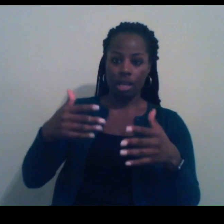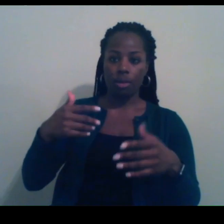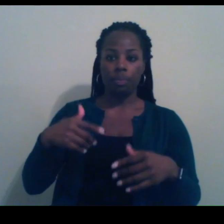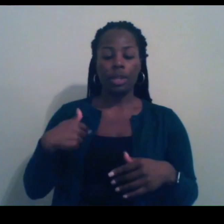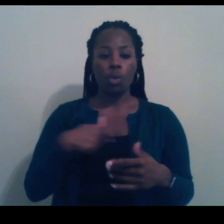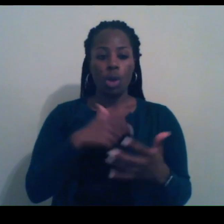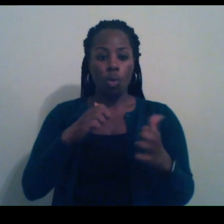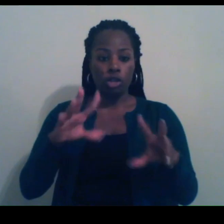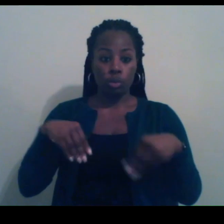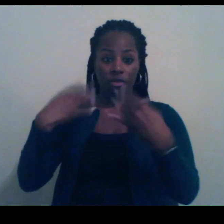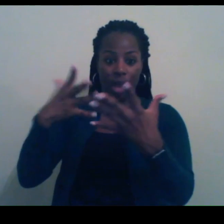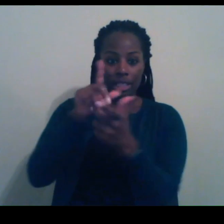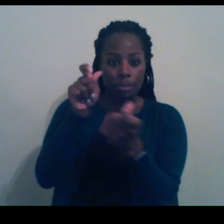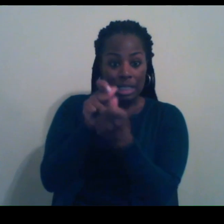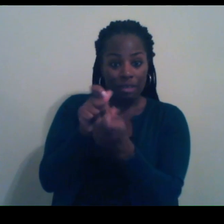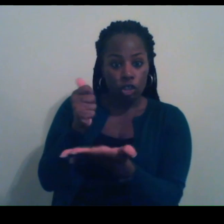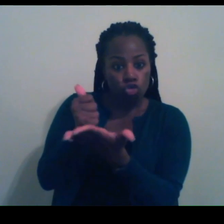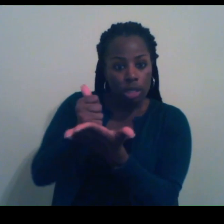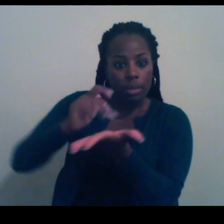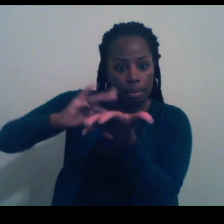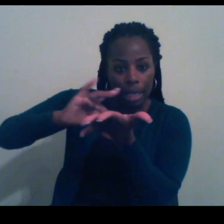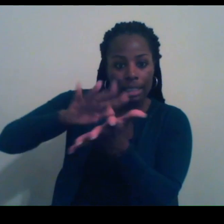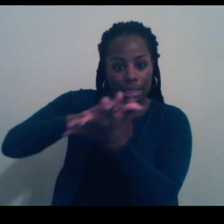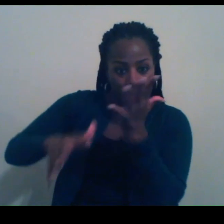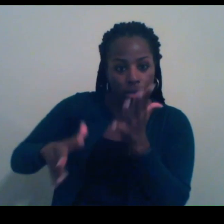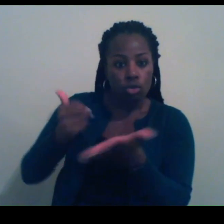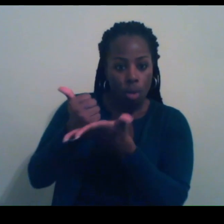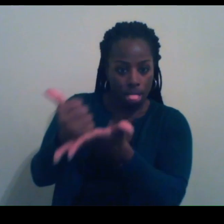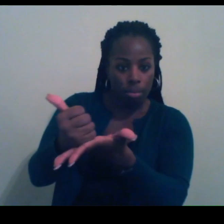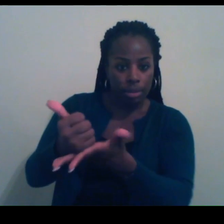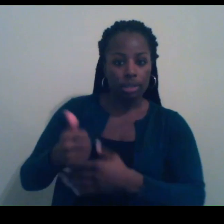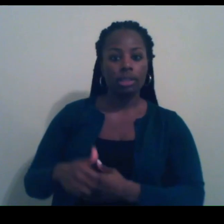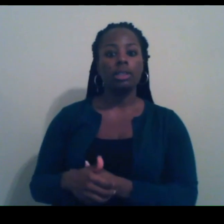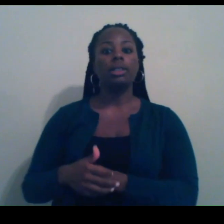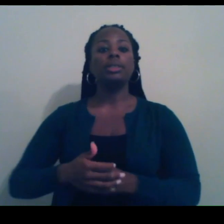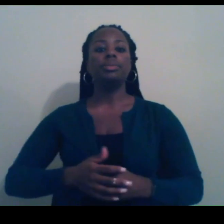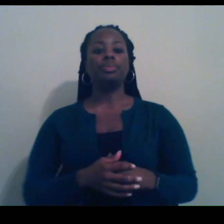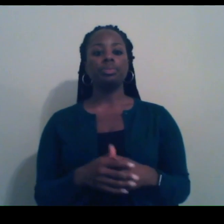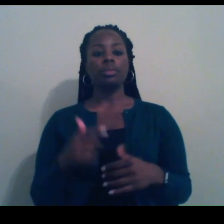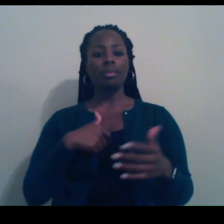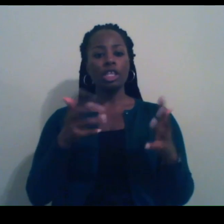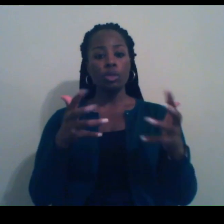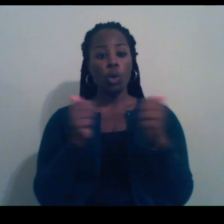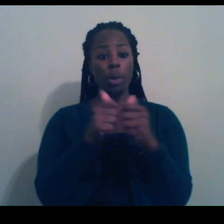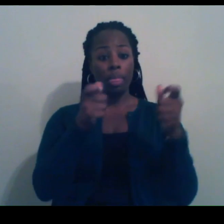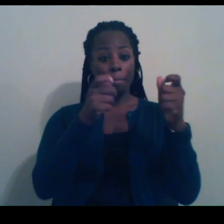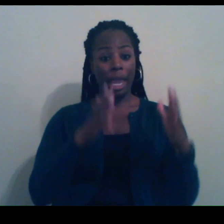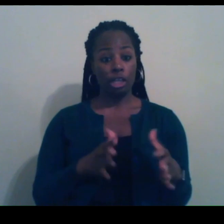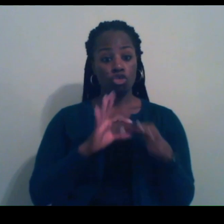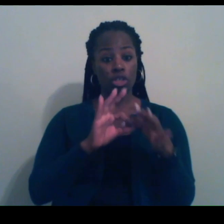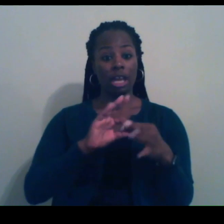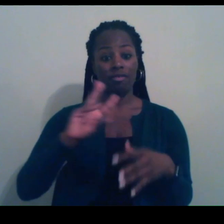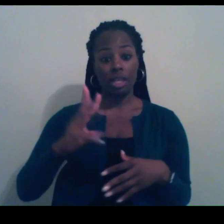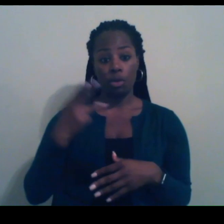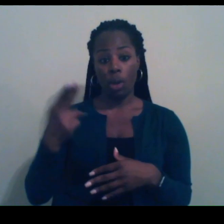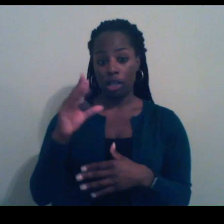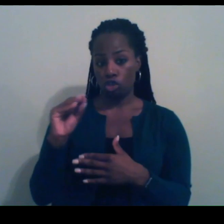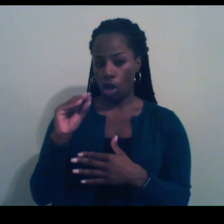so I spoke with Dr. Ted Rose today and Dr. Mike Ryan incident manager for the World Health Organization about this precise question because wanted to